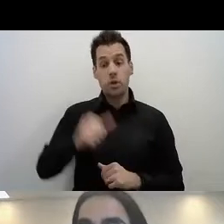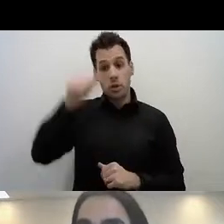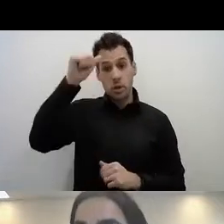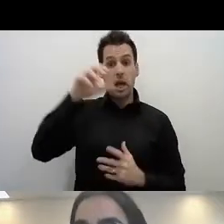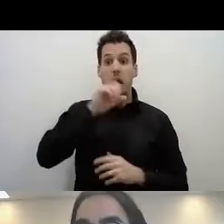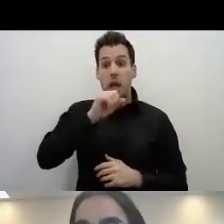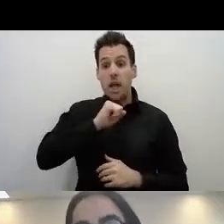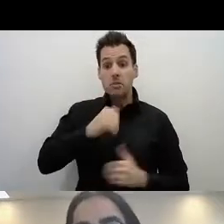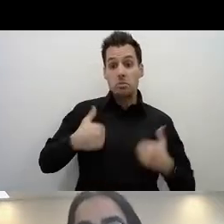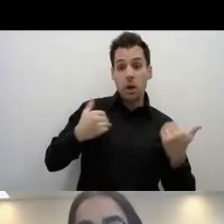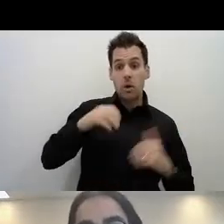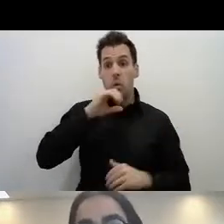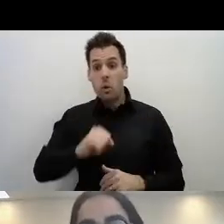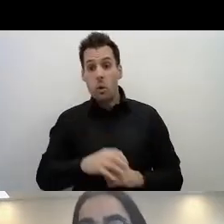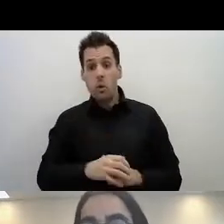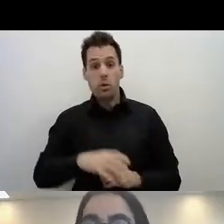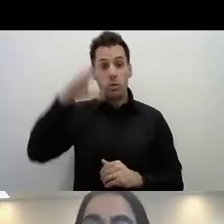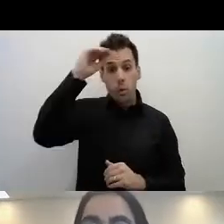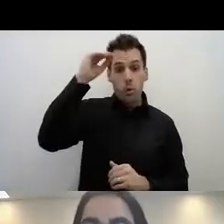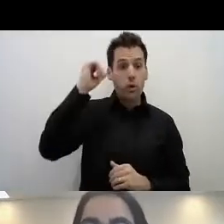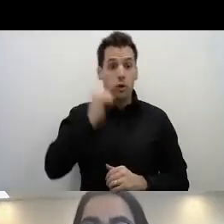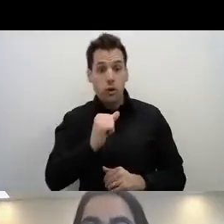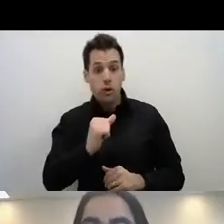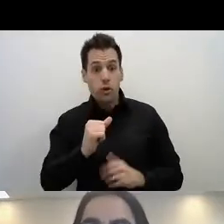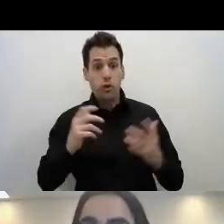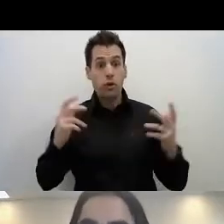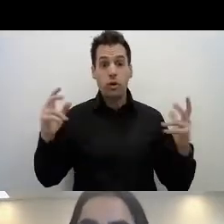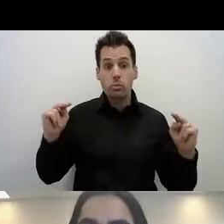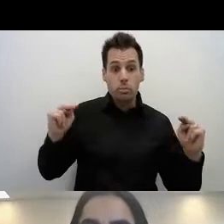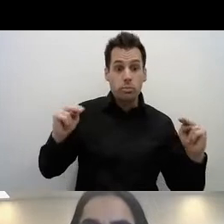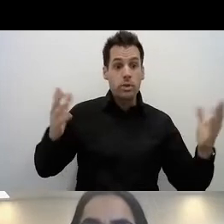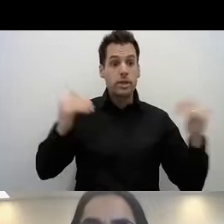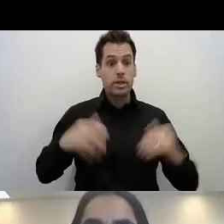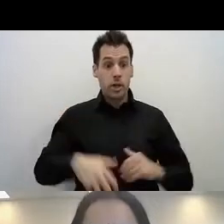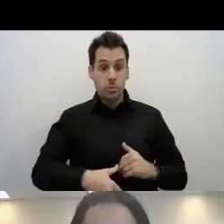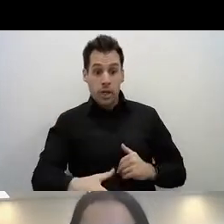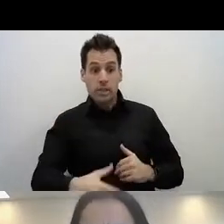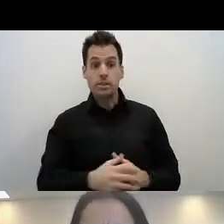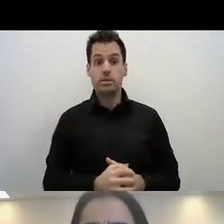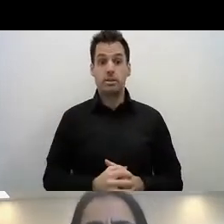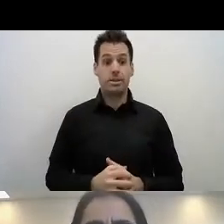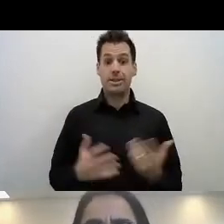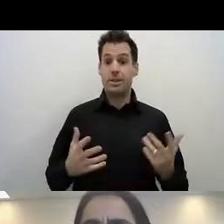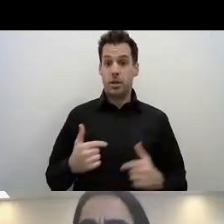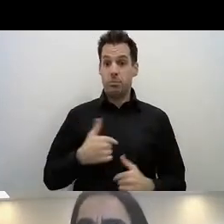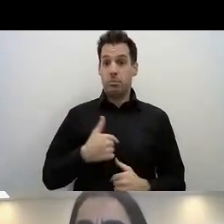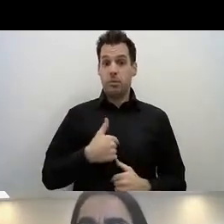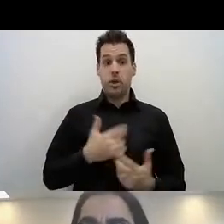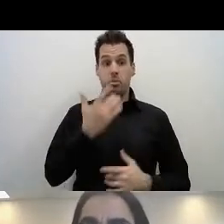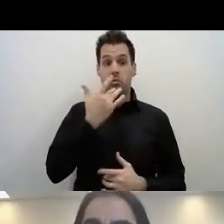marital or family status your source of income political belief and circumstances related to